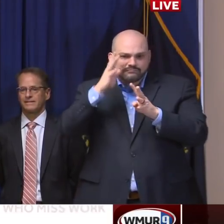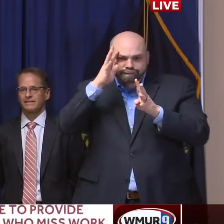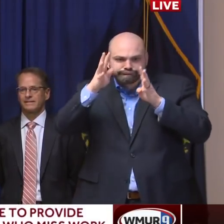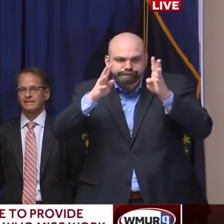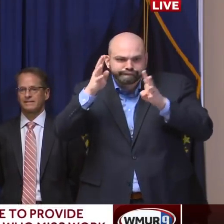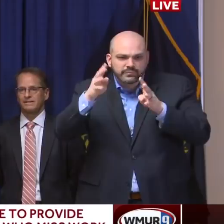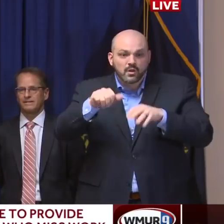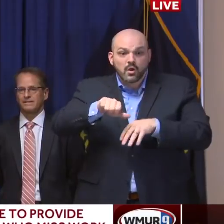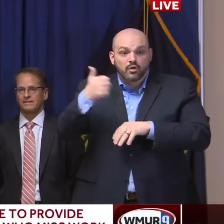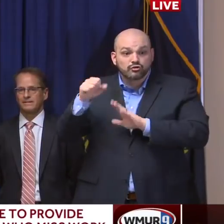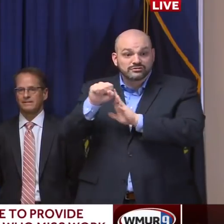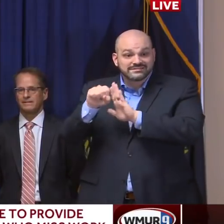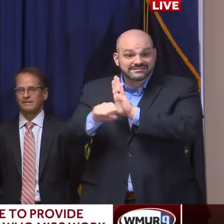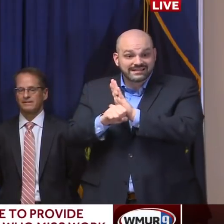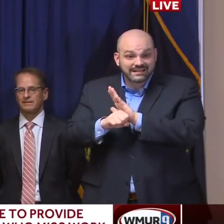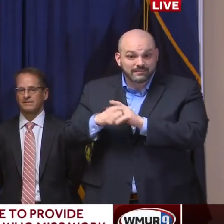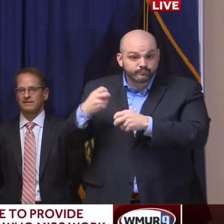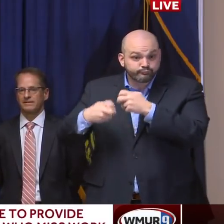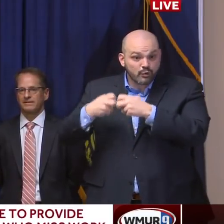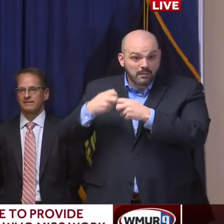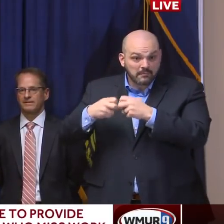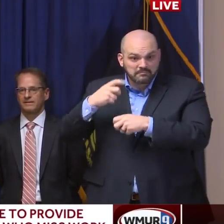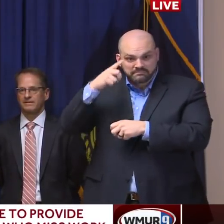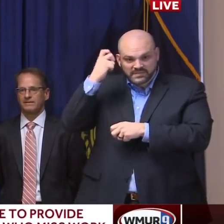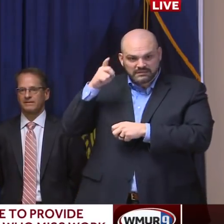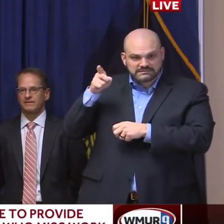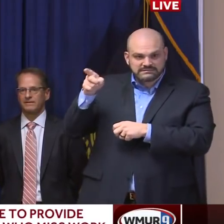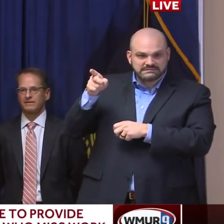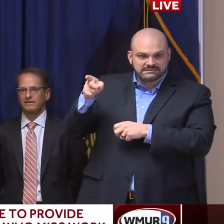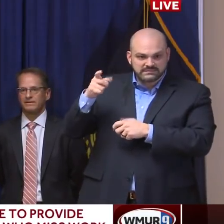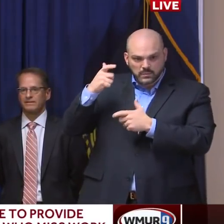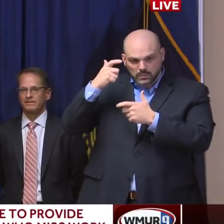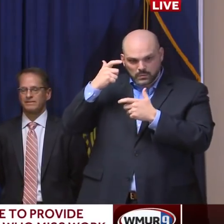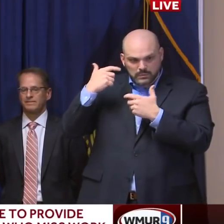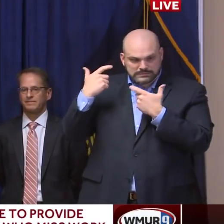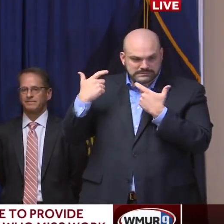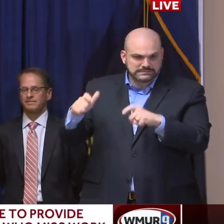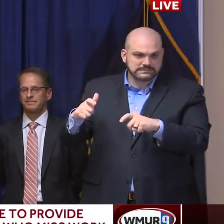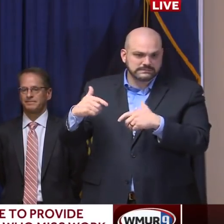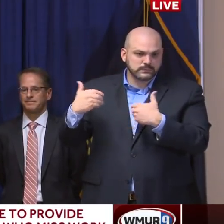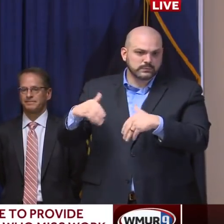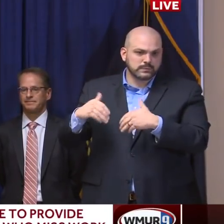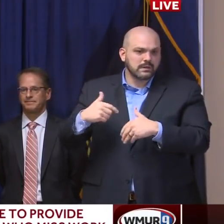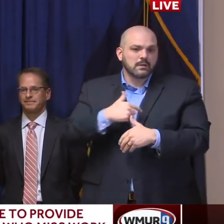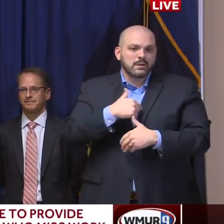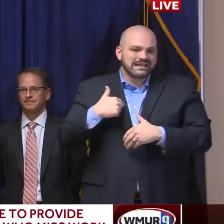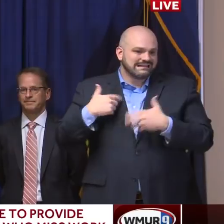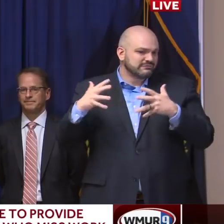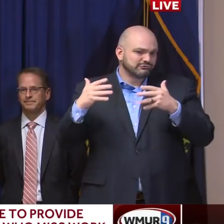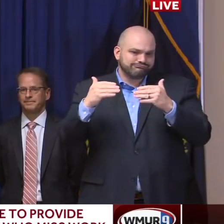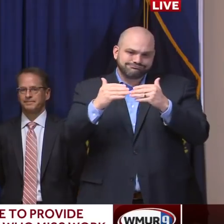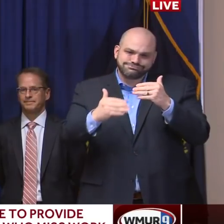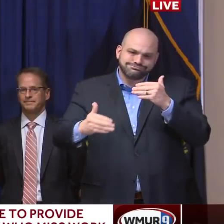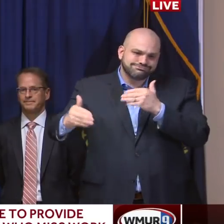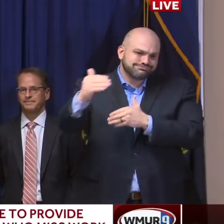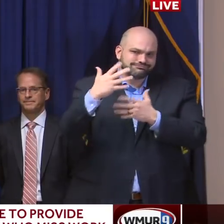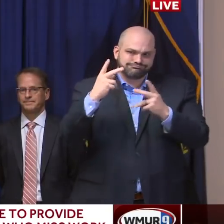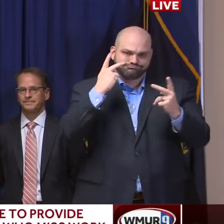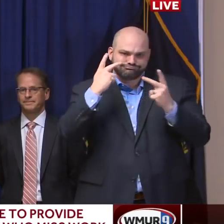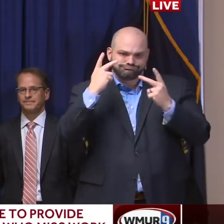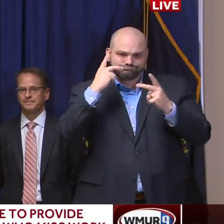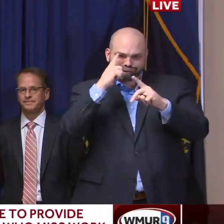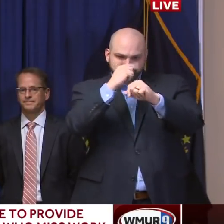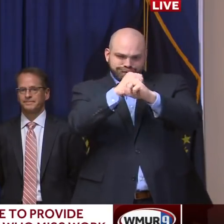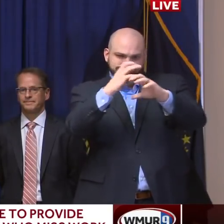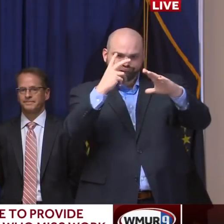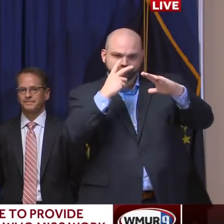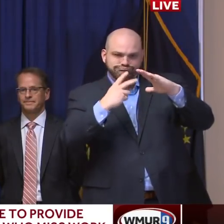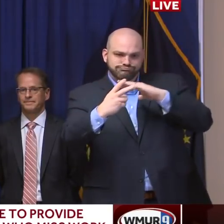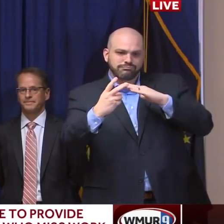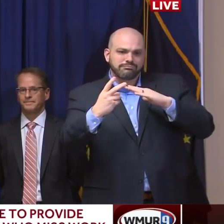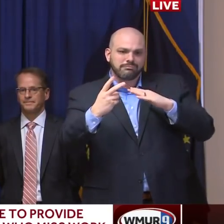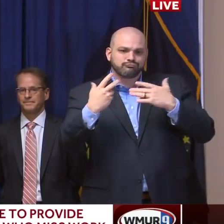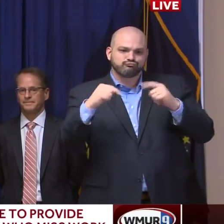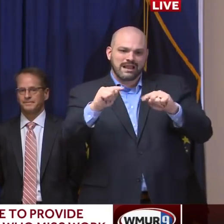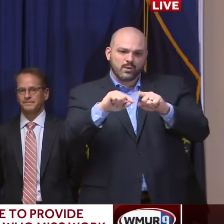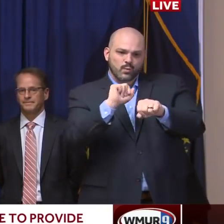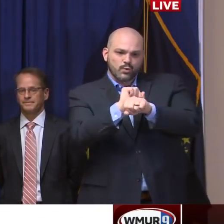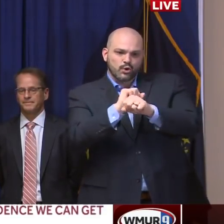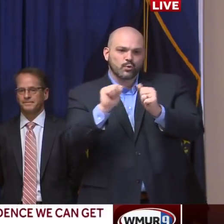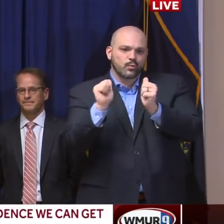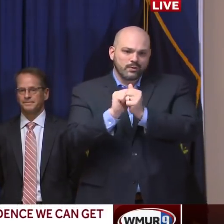THAT IS ONE OF THE REASONS WE CAN TAKE THIS INITIATIVE, WHEREAS OTHER STATES MAY BE MORE PROBLEMATIC BECAUSE WE ARE AHEAD OF THE BALLGAME HERE AND ARE LOOKING AT ALL THE DIFFERENT